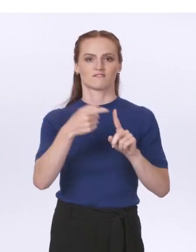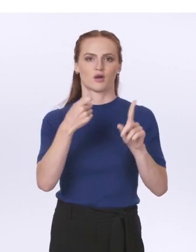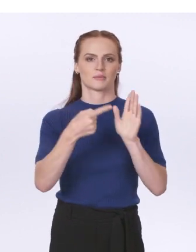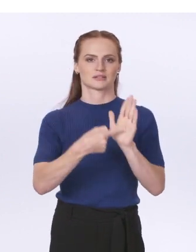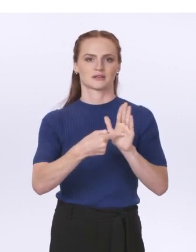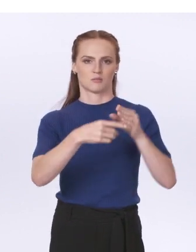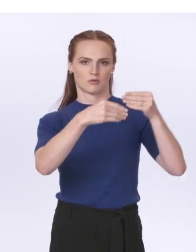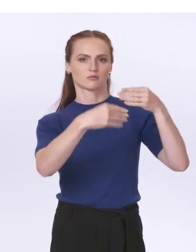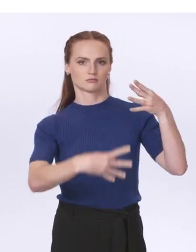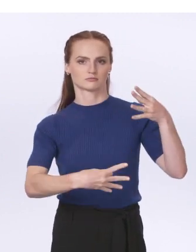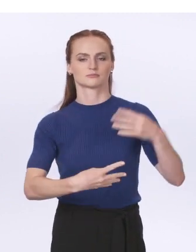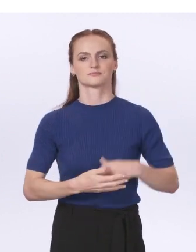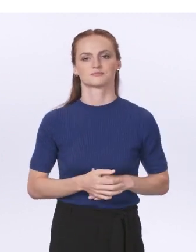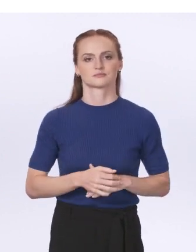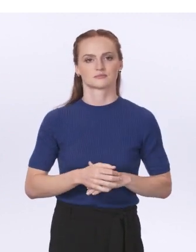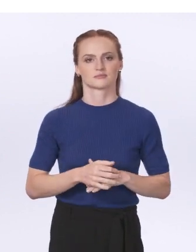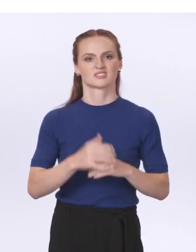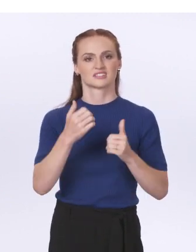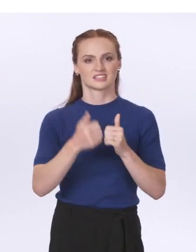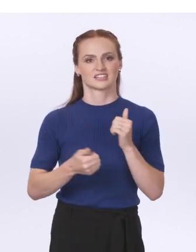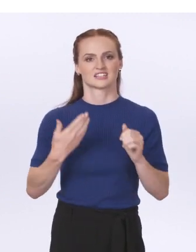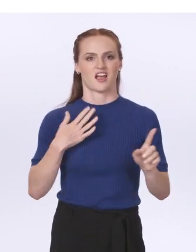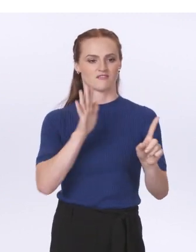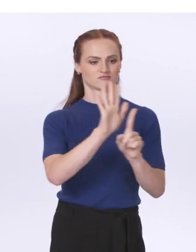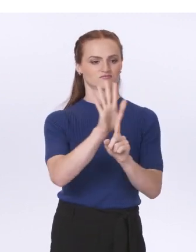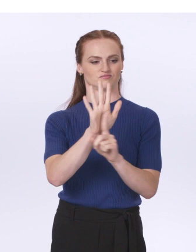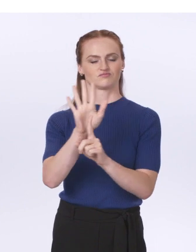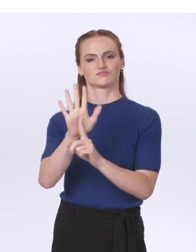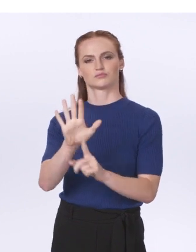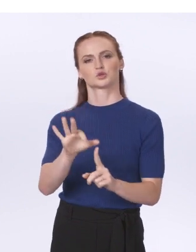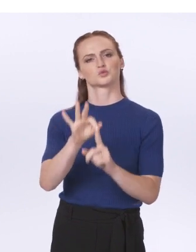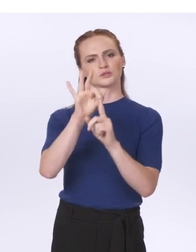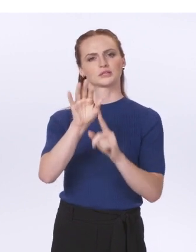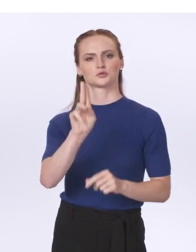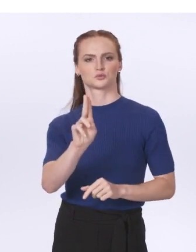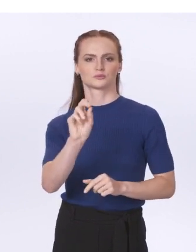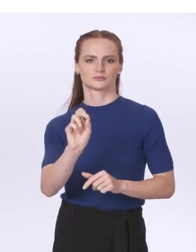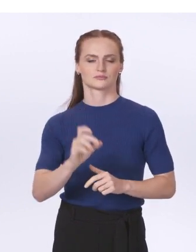and each with its own unique user experience. But no longer.